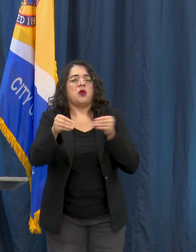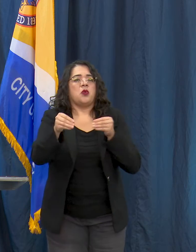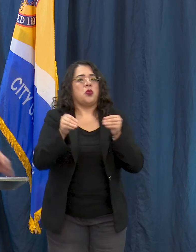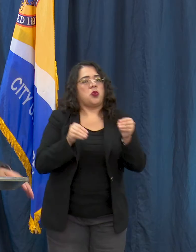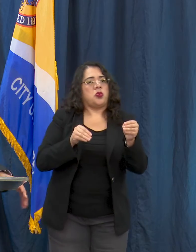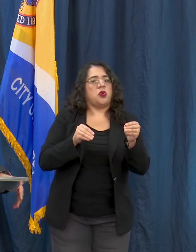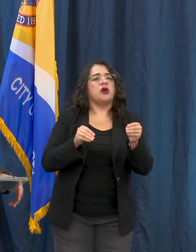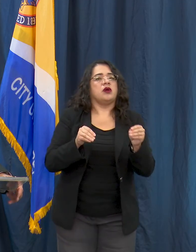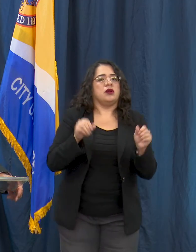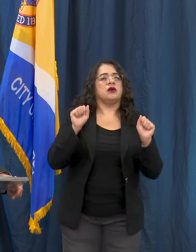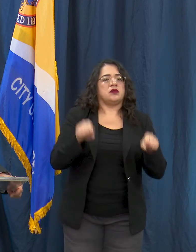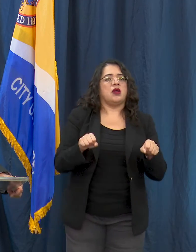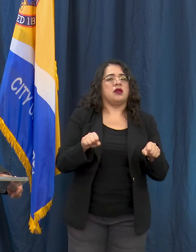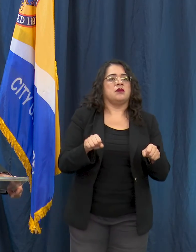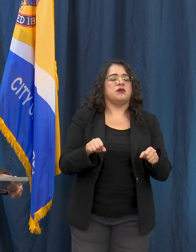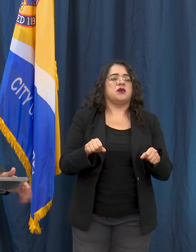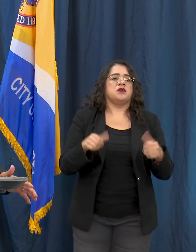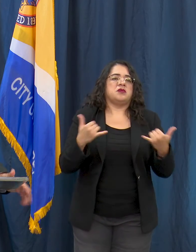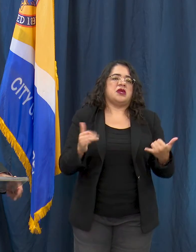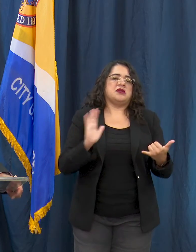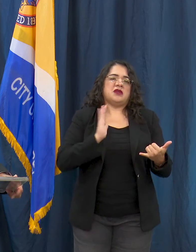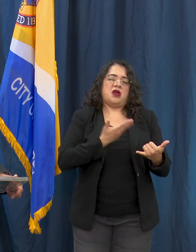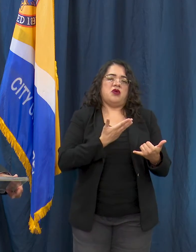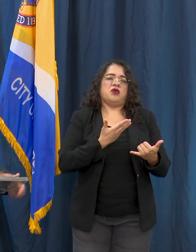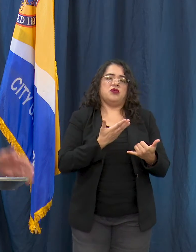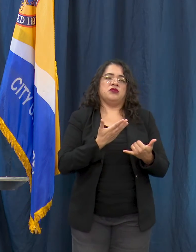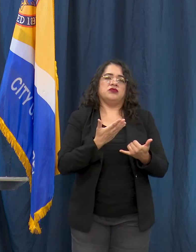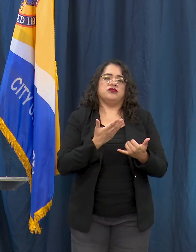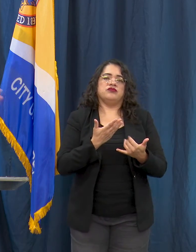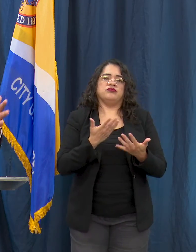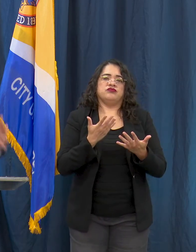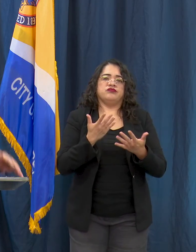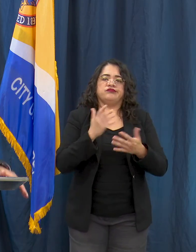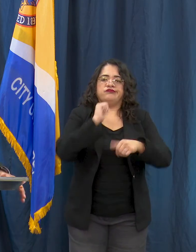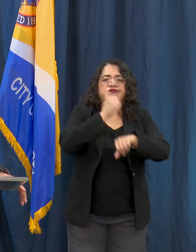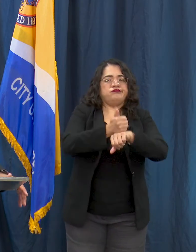that's how they're currently being done right now because of of COVID-19. There's very few people